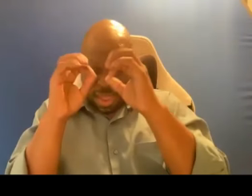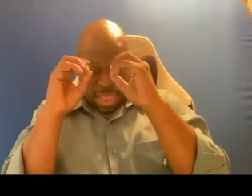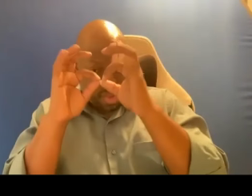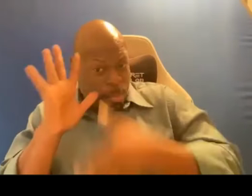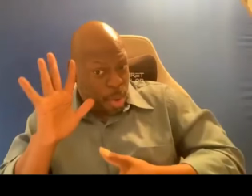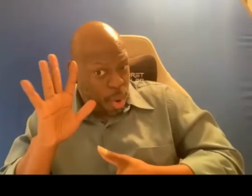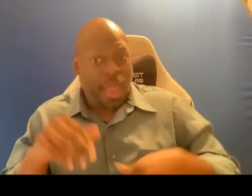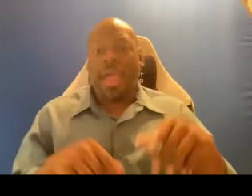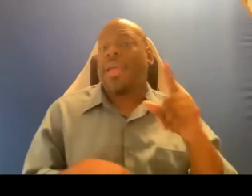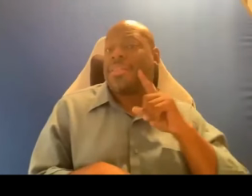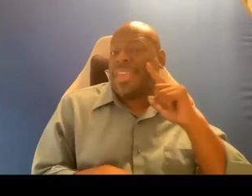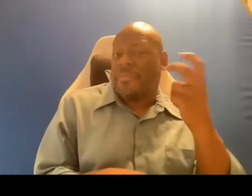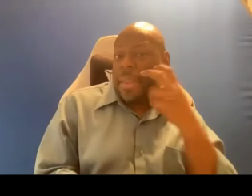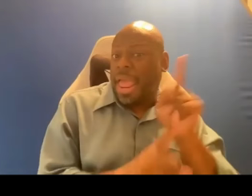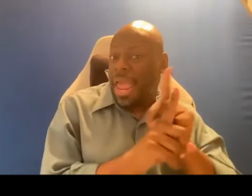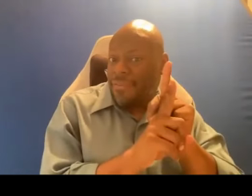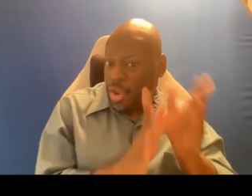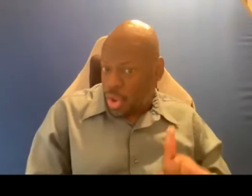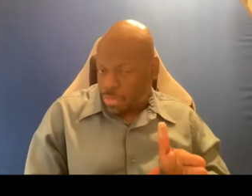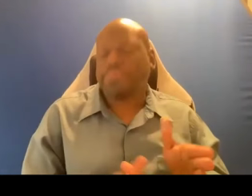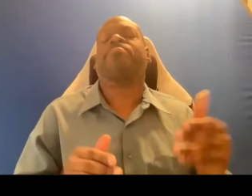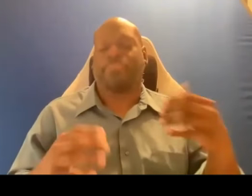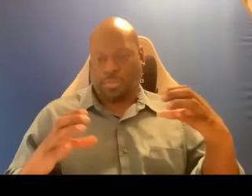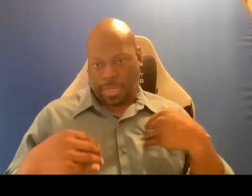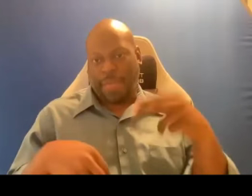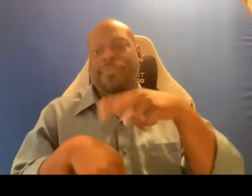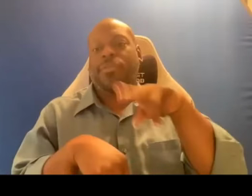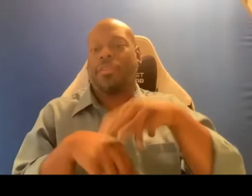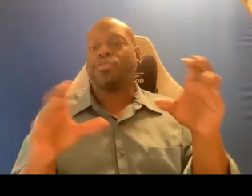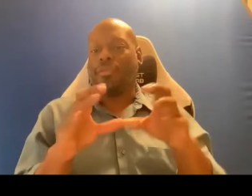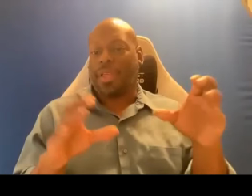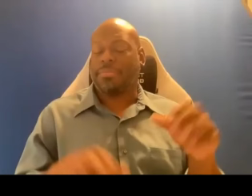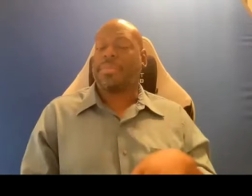Spoken Language Facilitators are not required to have formal training prior to beginning